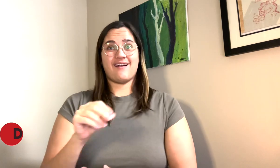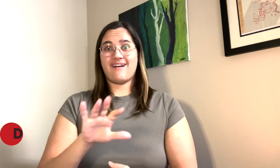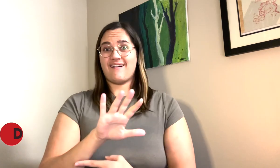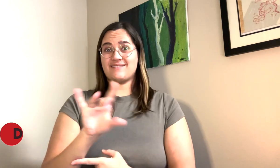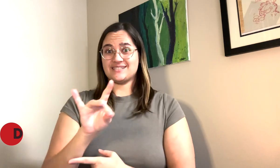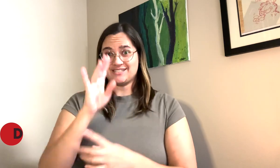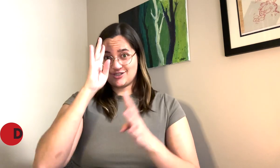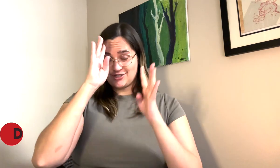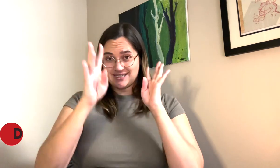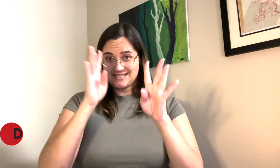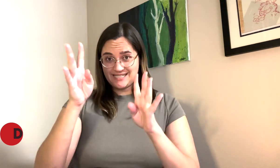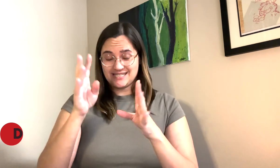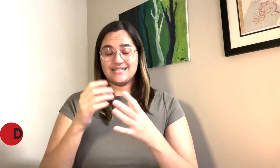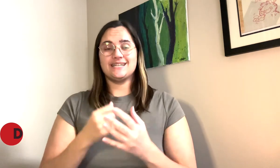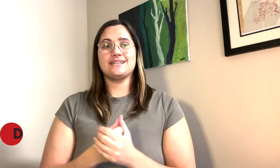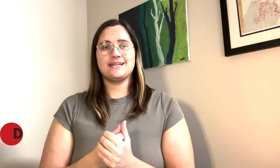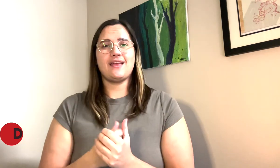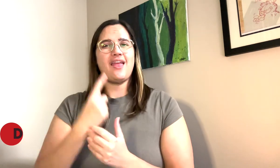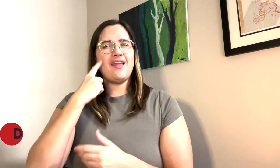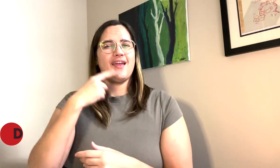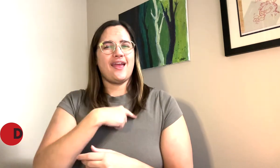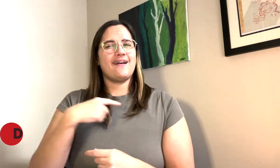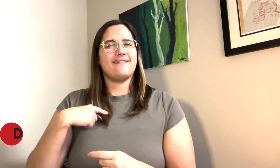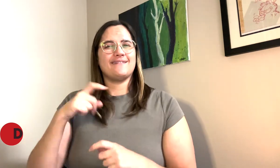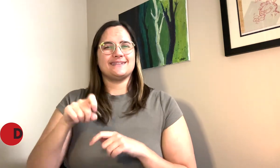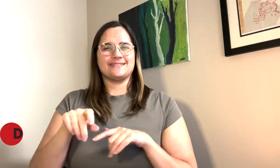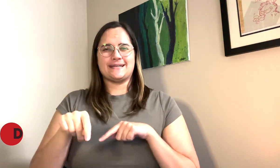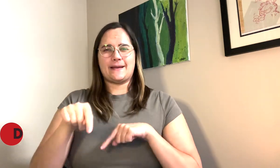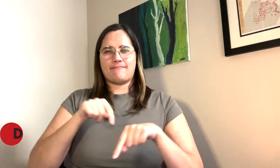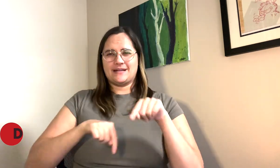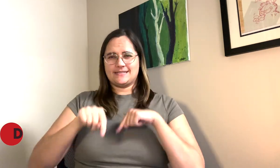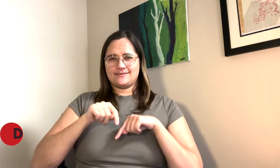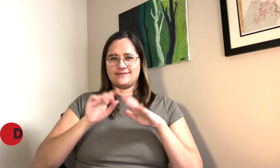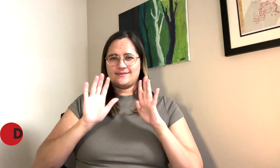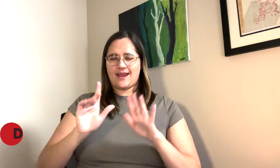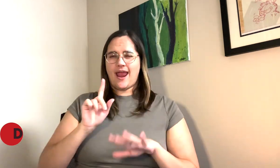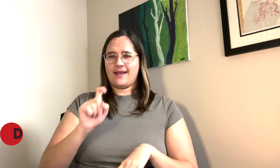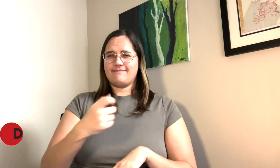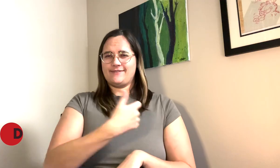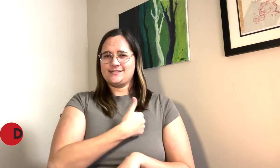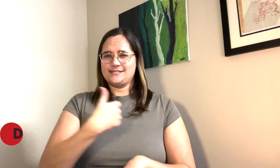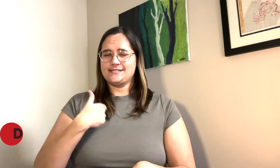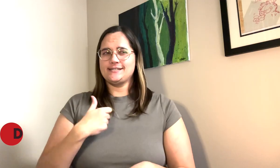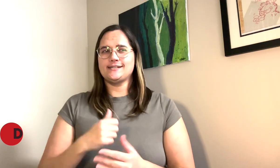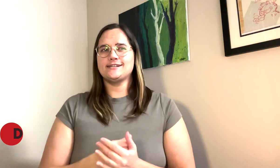I think we need to step back and ask ourselves if the patent office